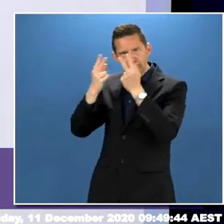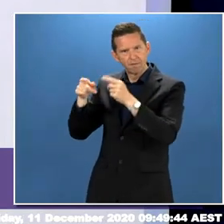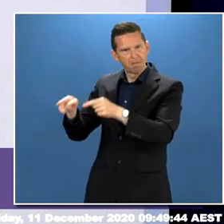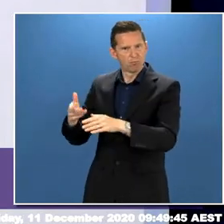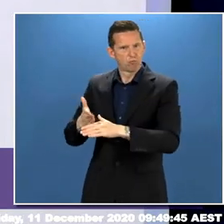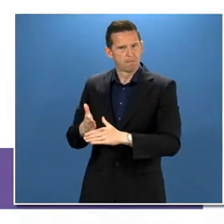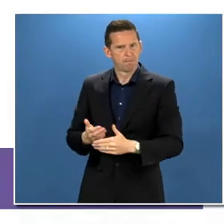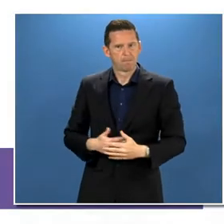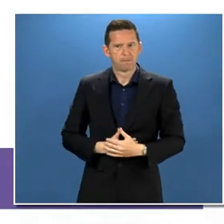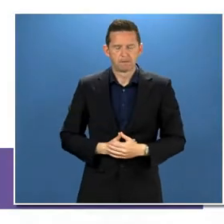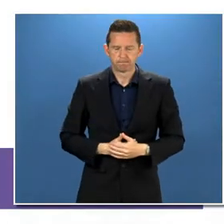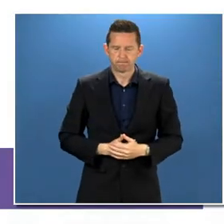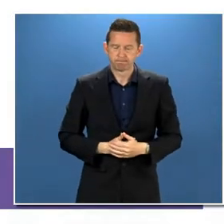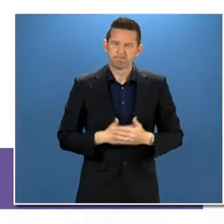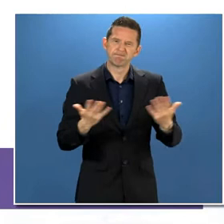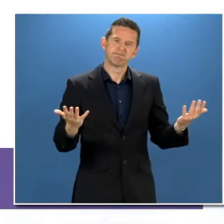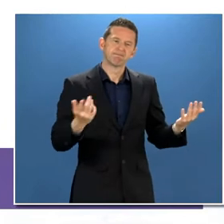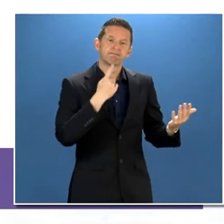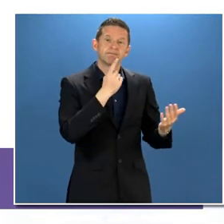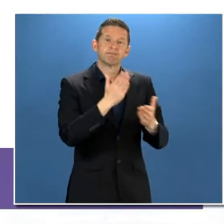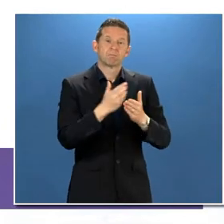I think when I got back from Oxford, I was working in a